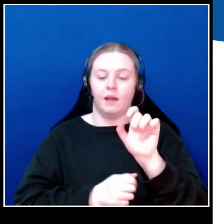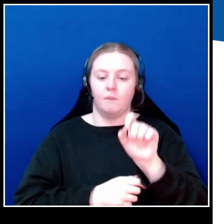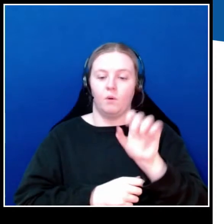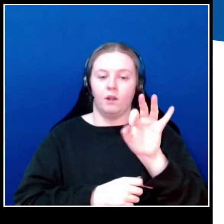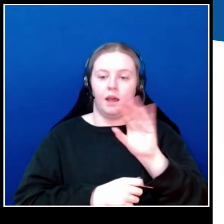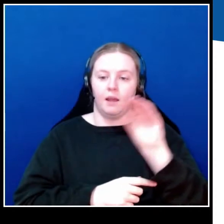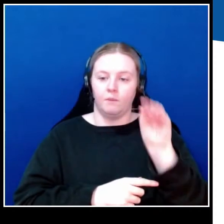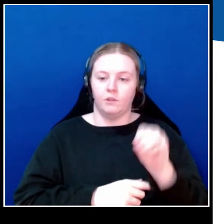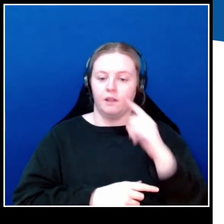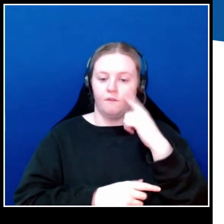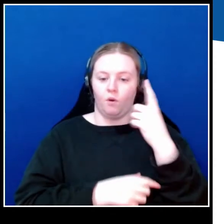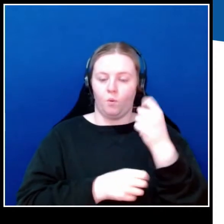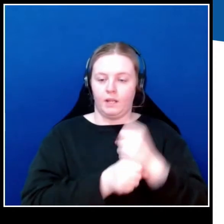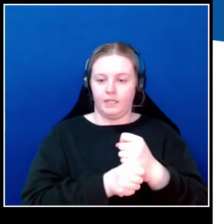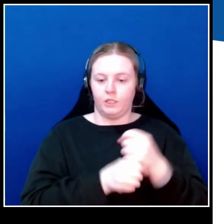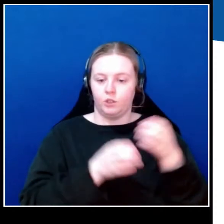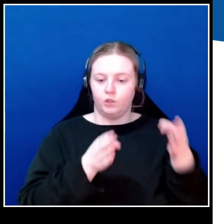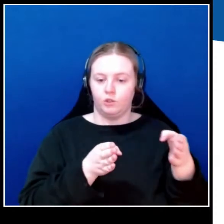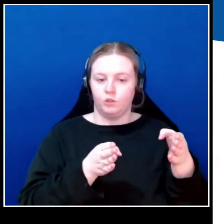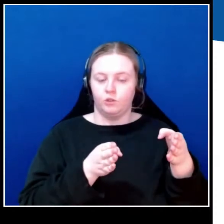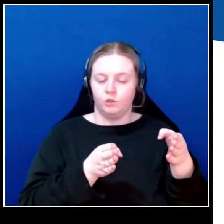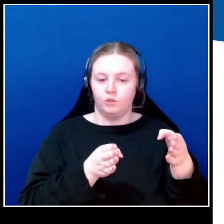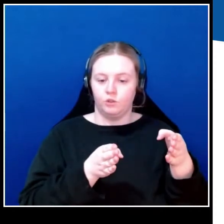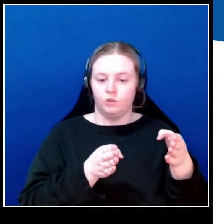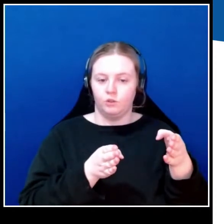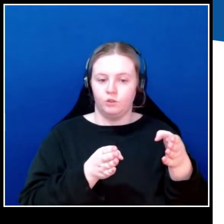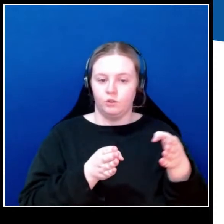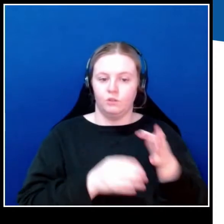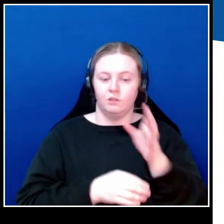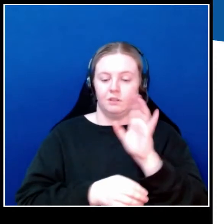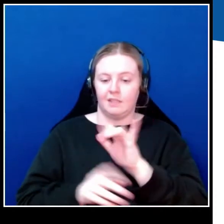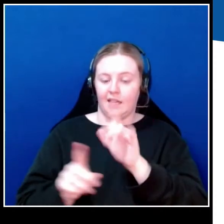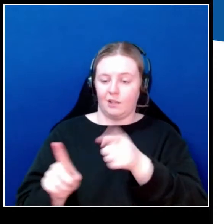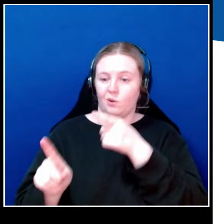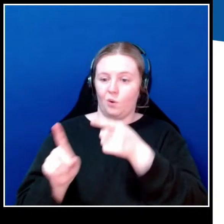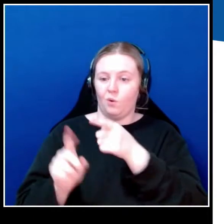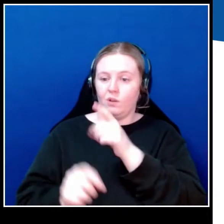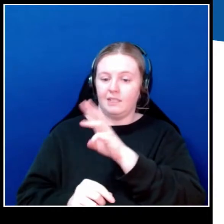This fell short of the 65% cost recovery target set by the Shareholder.